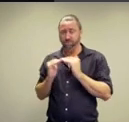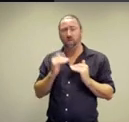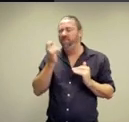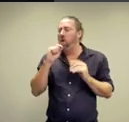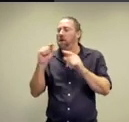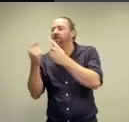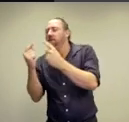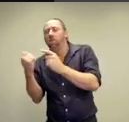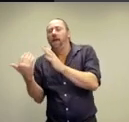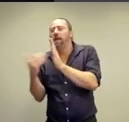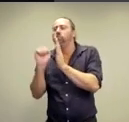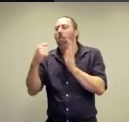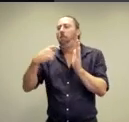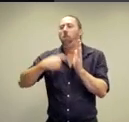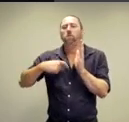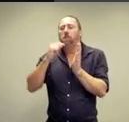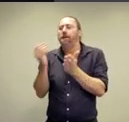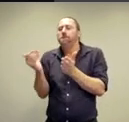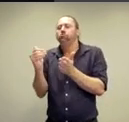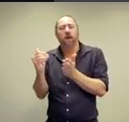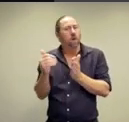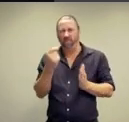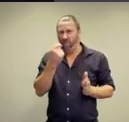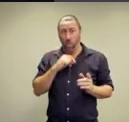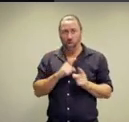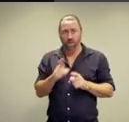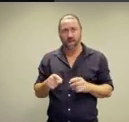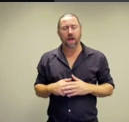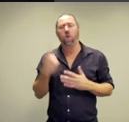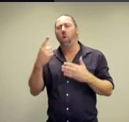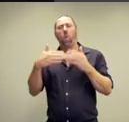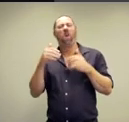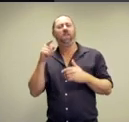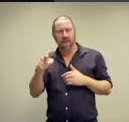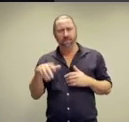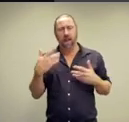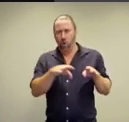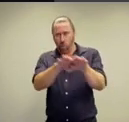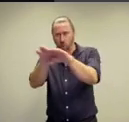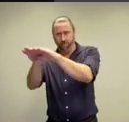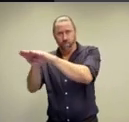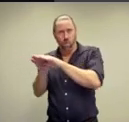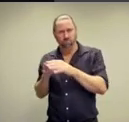even if they were to kind of add their own personal embellishments to it,